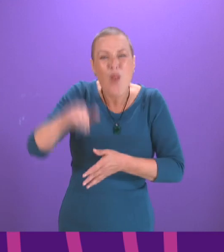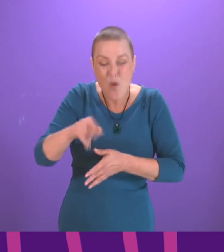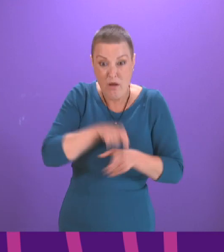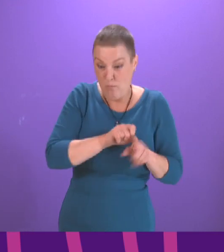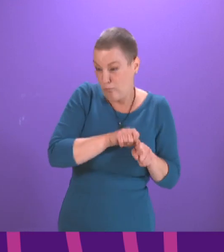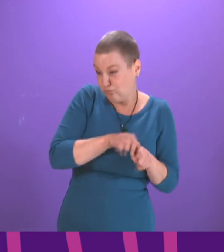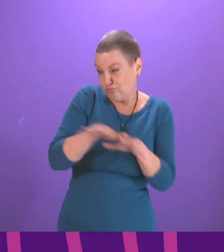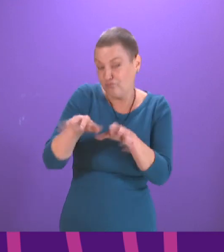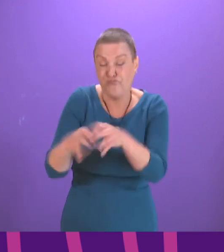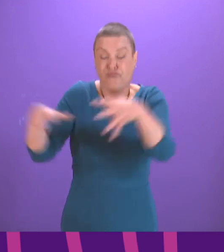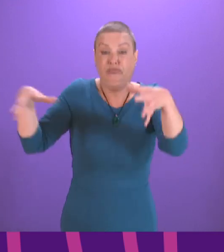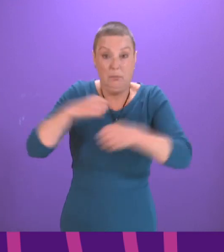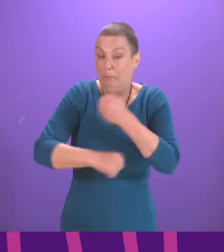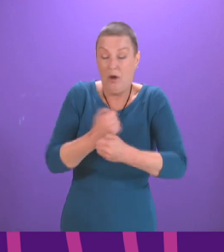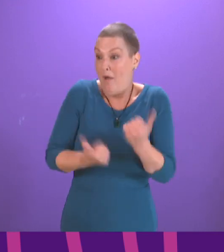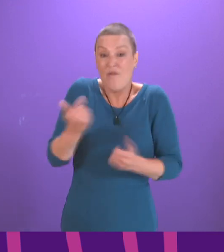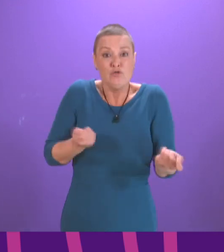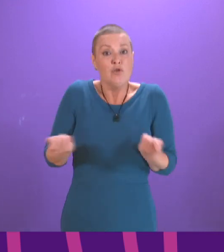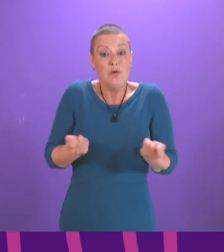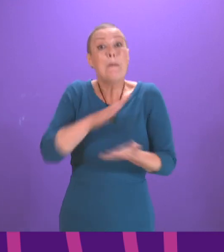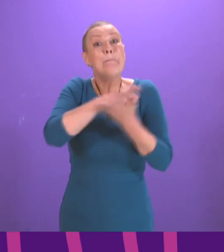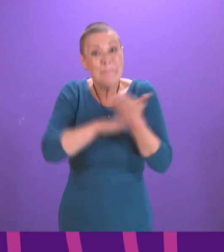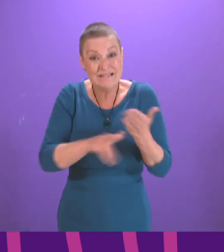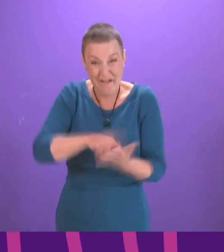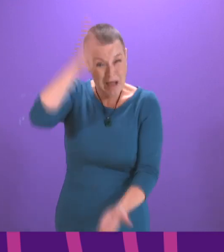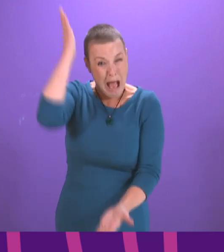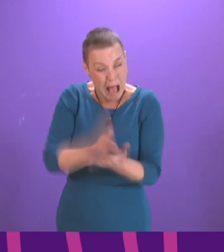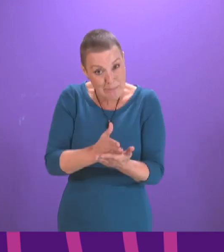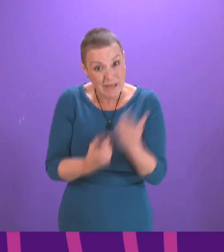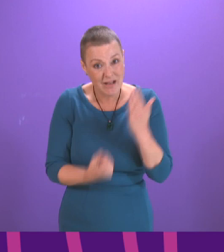unsustainable. In those circumstances, we would have to return to national restrictions.